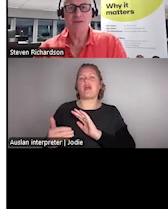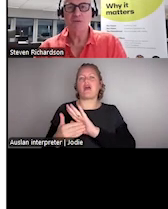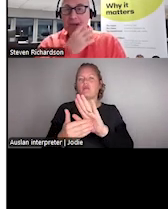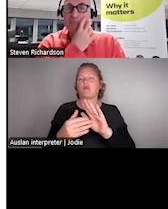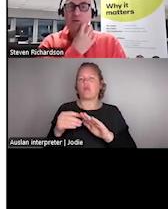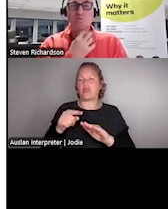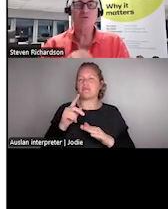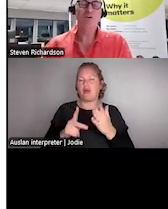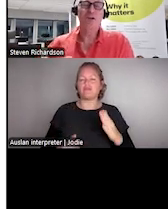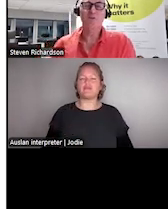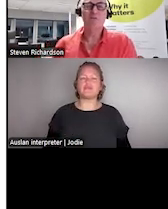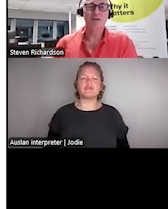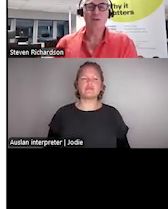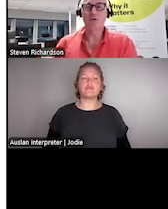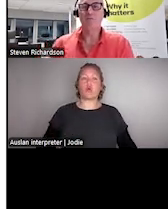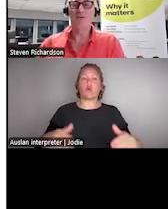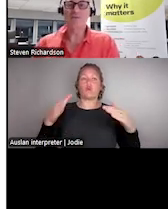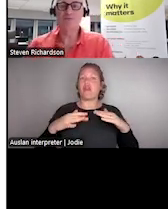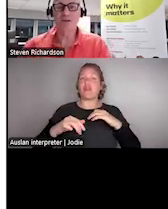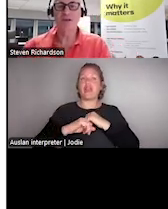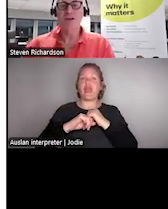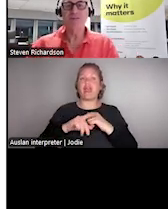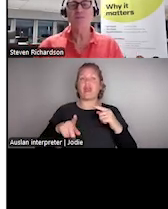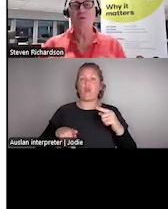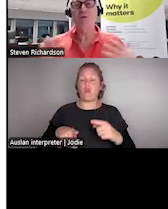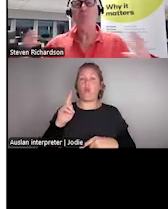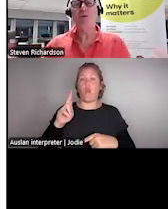So your campaign launch. We are ready to go. Phase 3. This is when you're